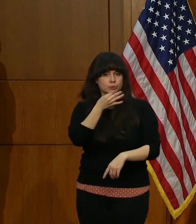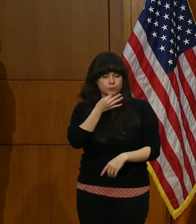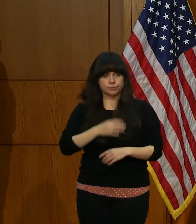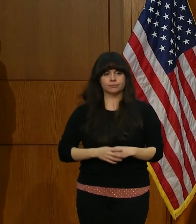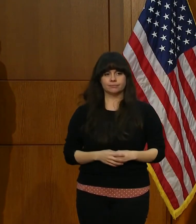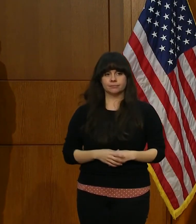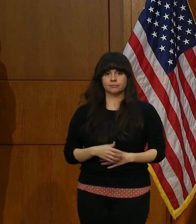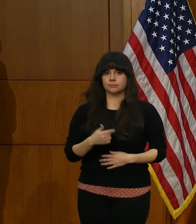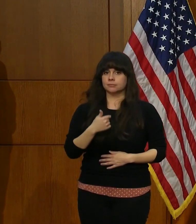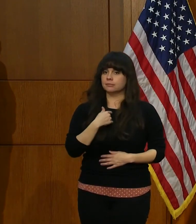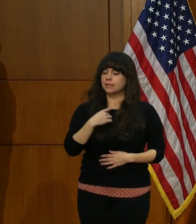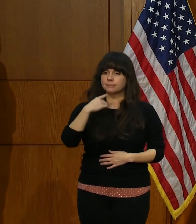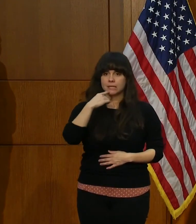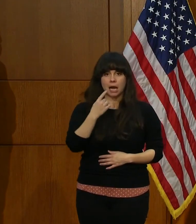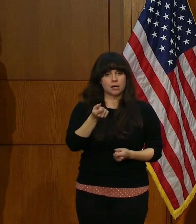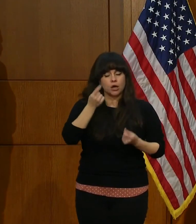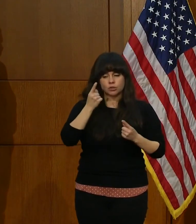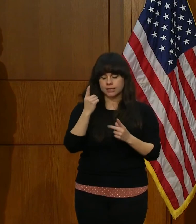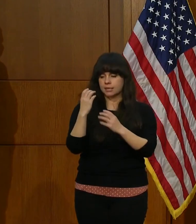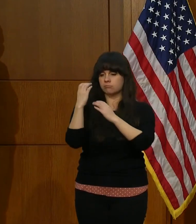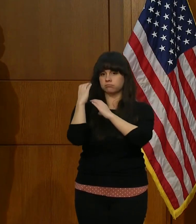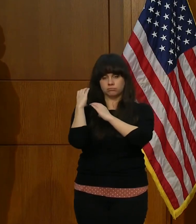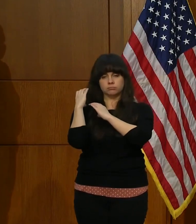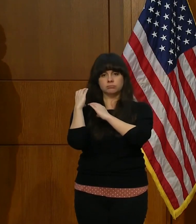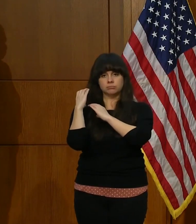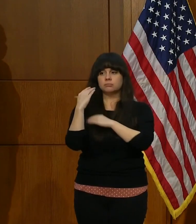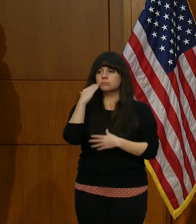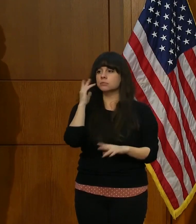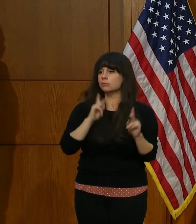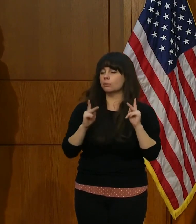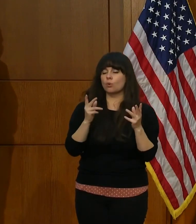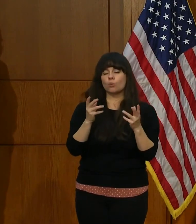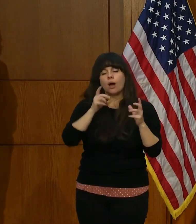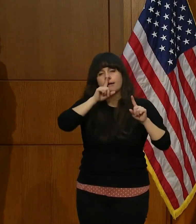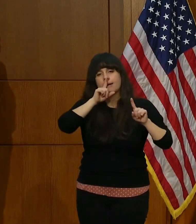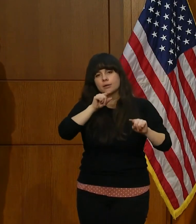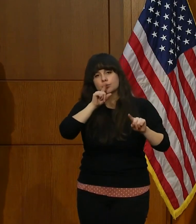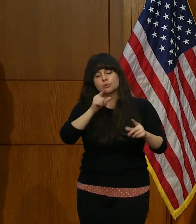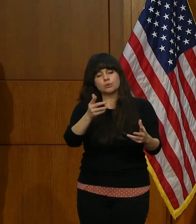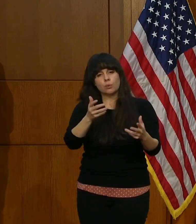ALSO WILL BE SOON. TAKE THIS